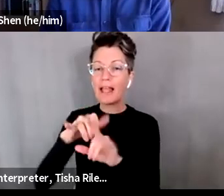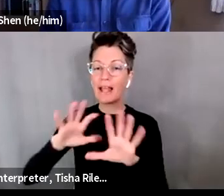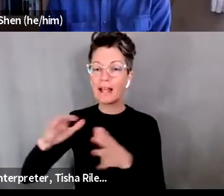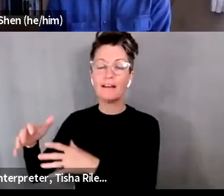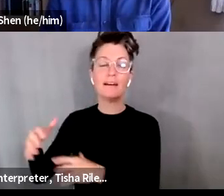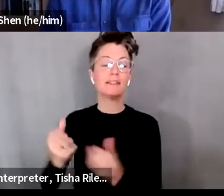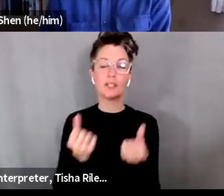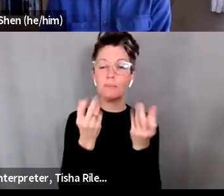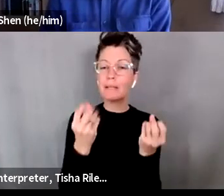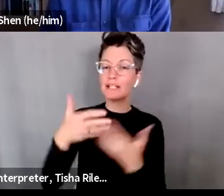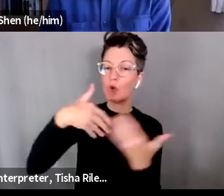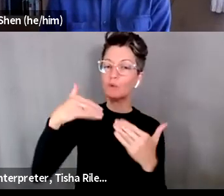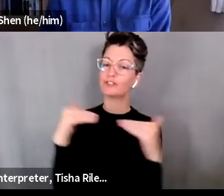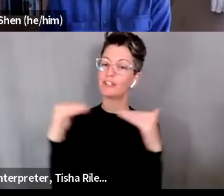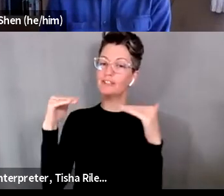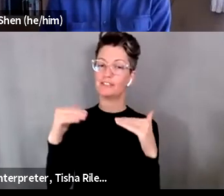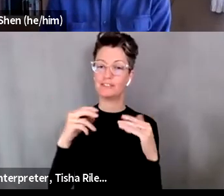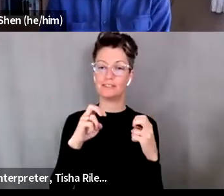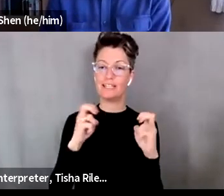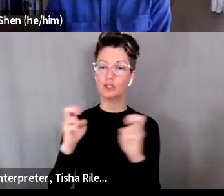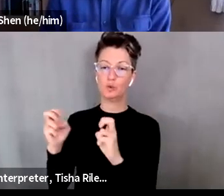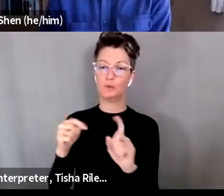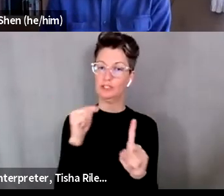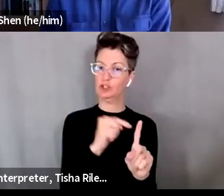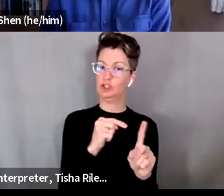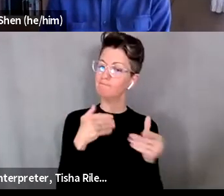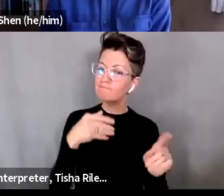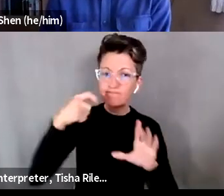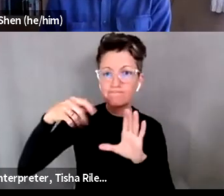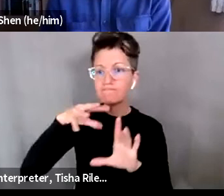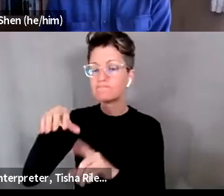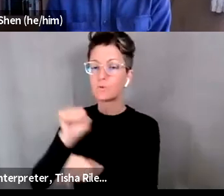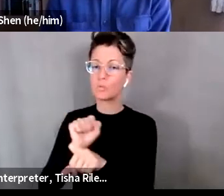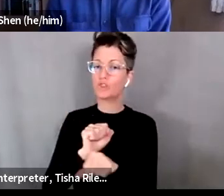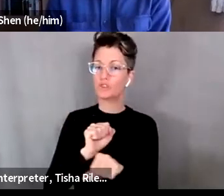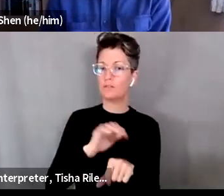that she tackled in her body of work. And so even though I, I'm sure that must have been